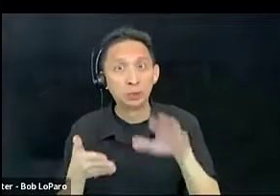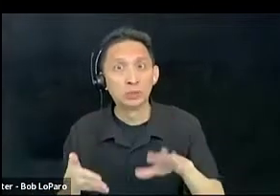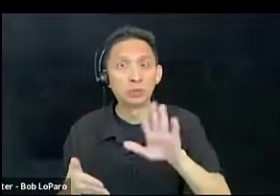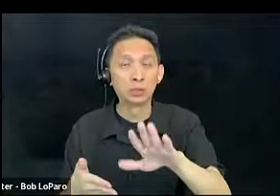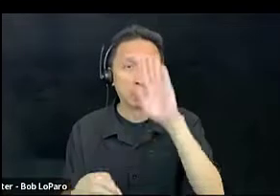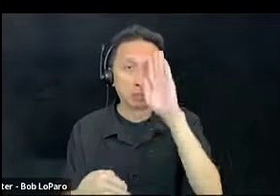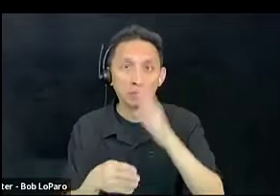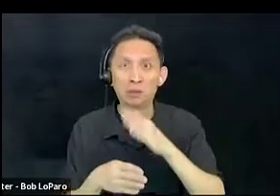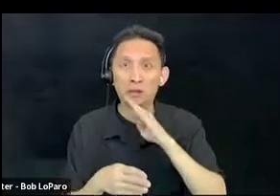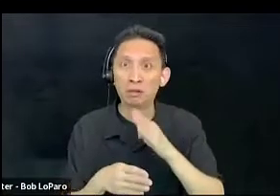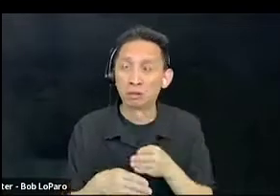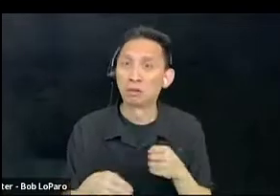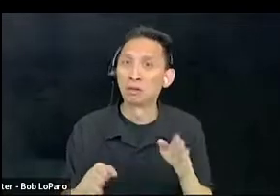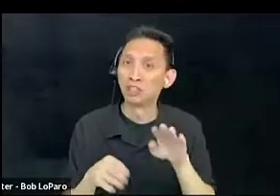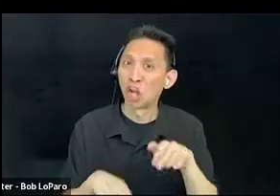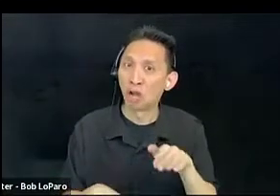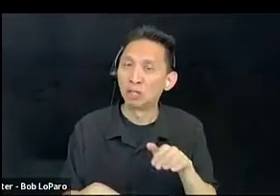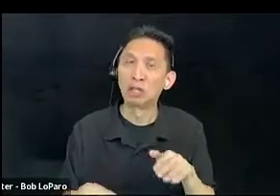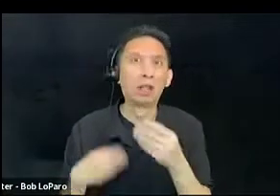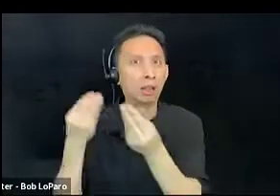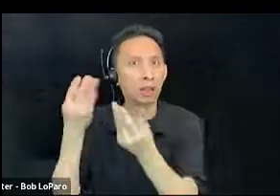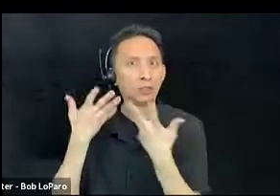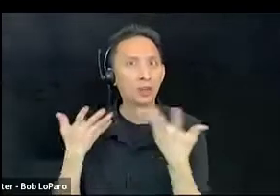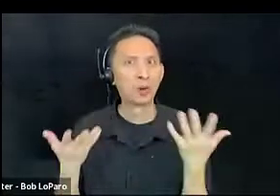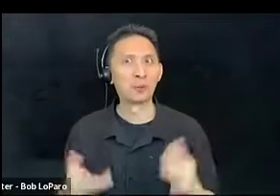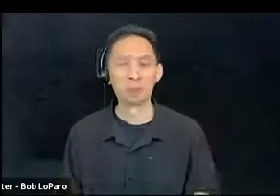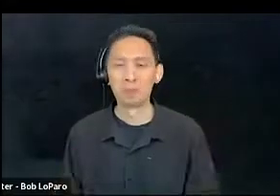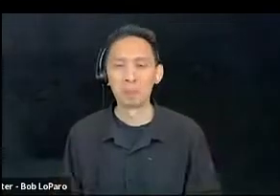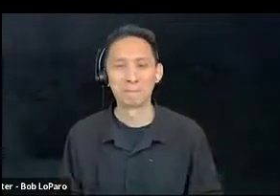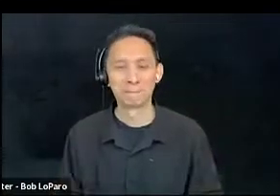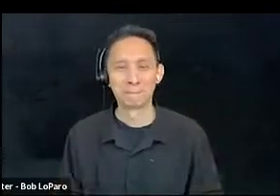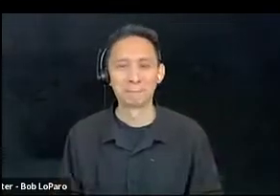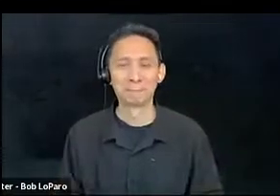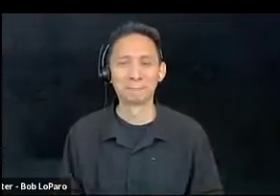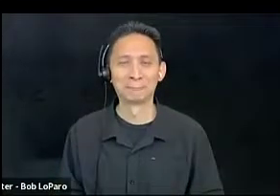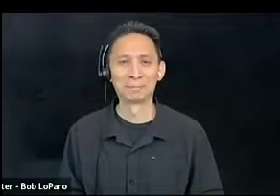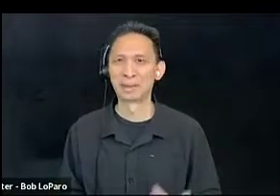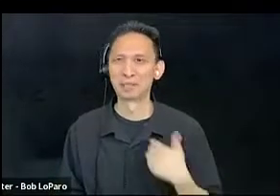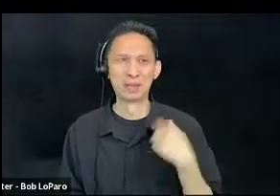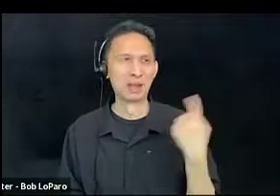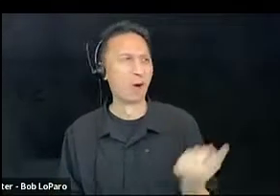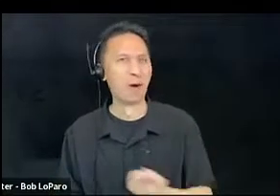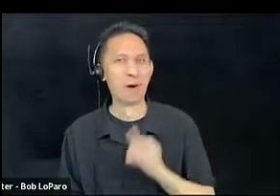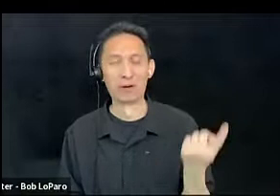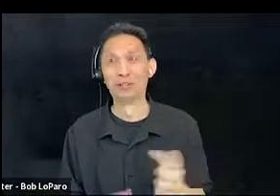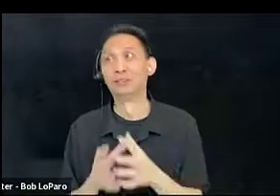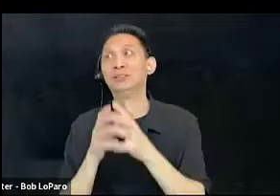welcome those as well. As usual, I always have too much content and not enough time.